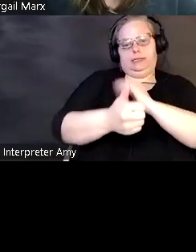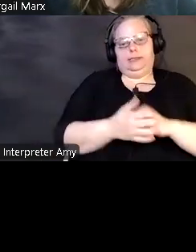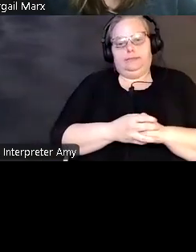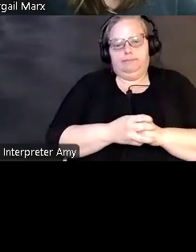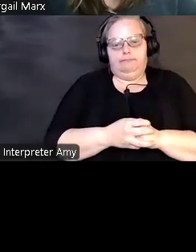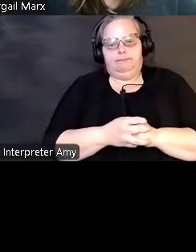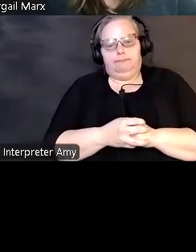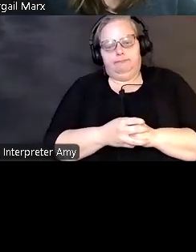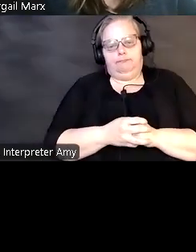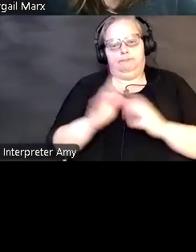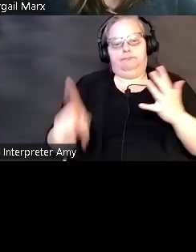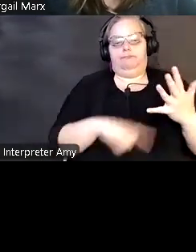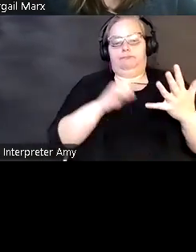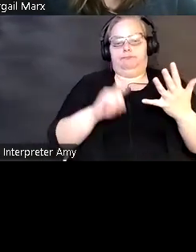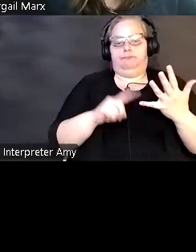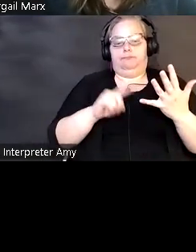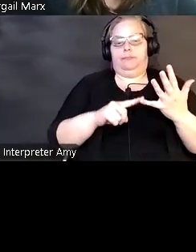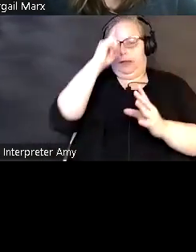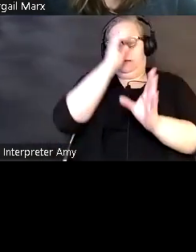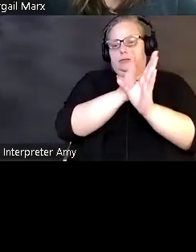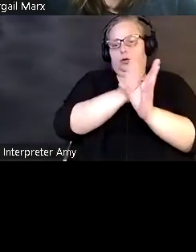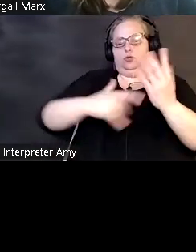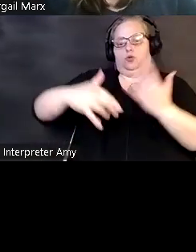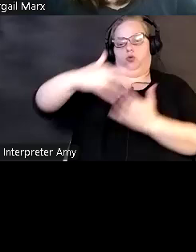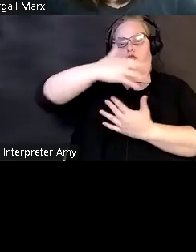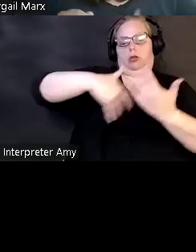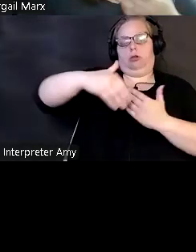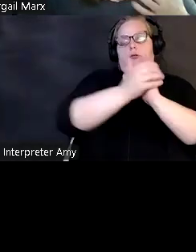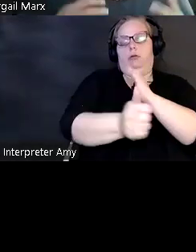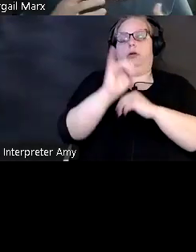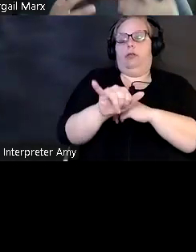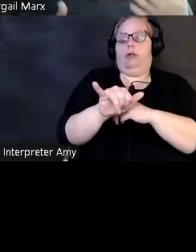Then finally there's psychosocial competency. These are the skills required to adapt to